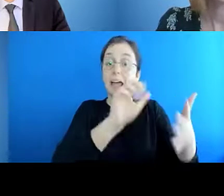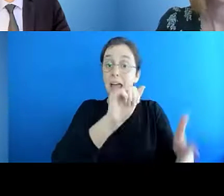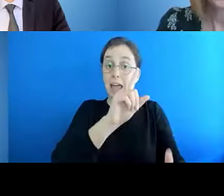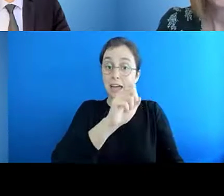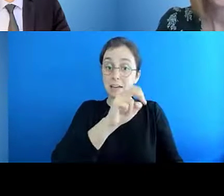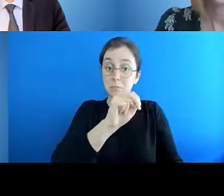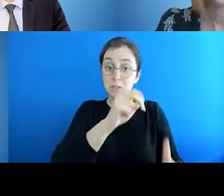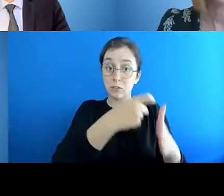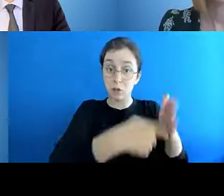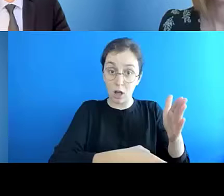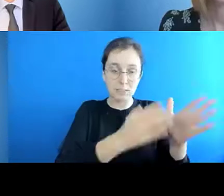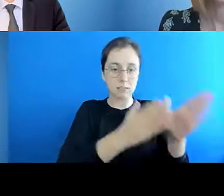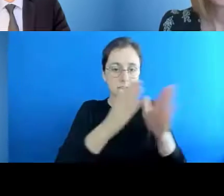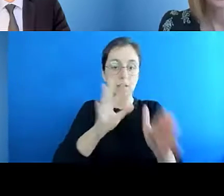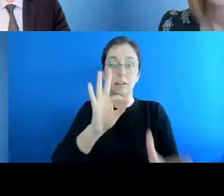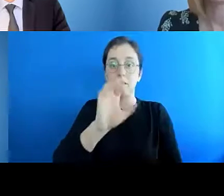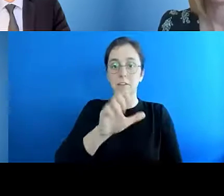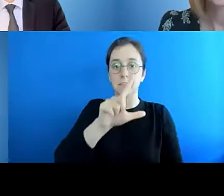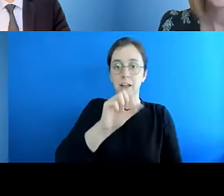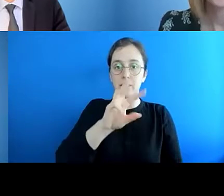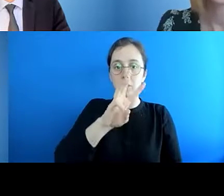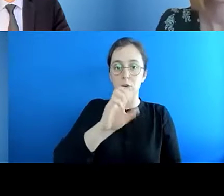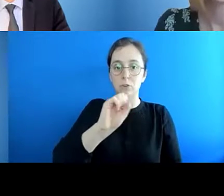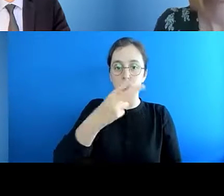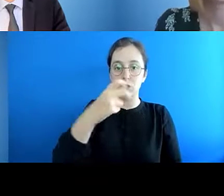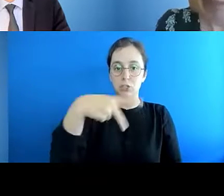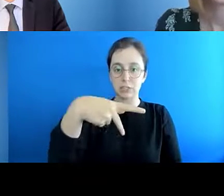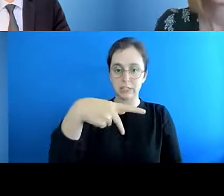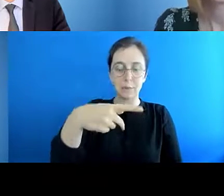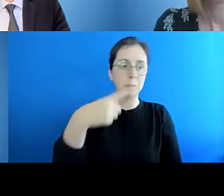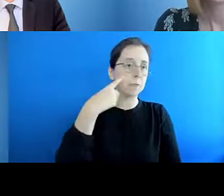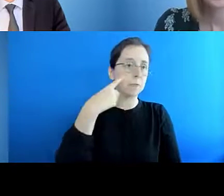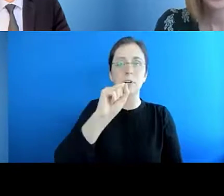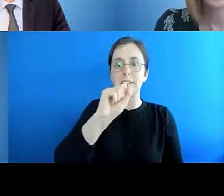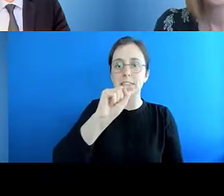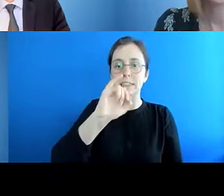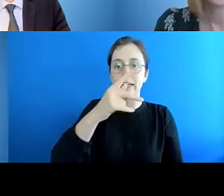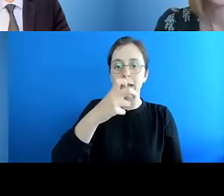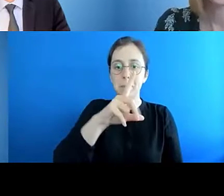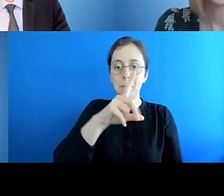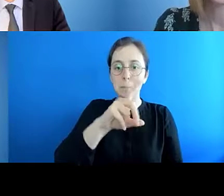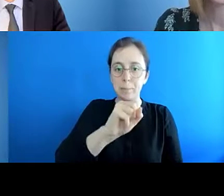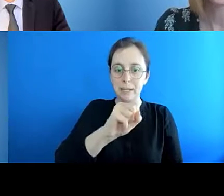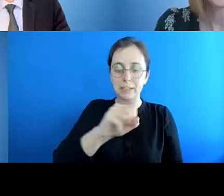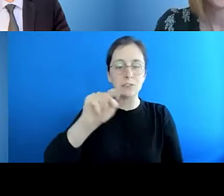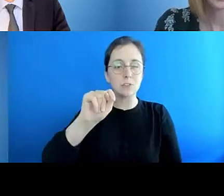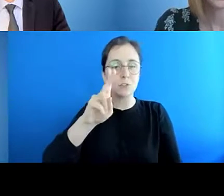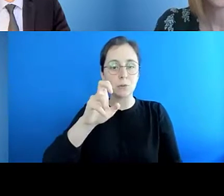and fellowship programs for stipends, tuition fees, training-related expenses and travel care,